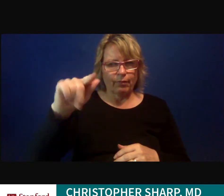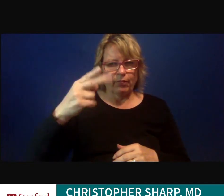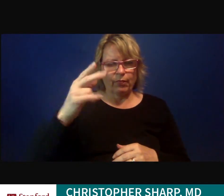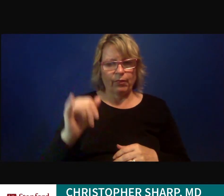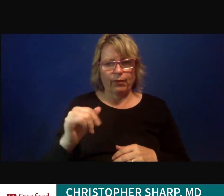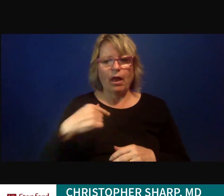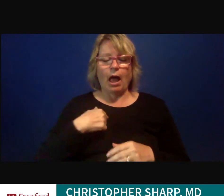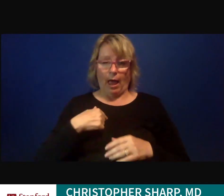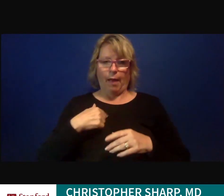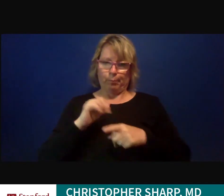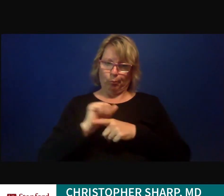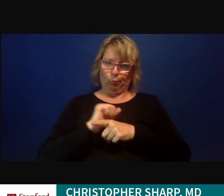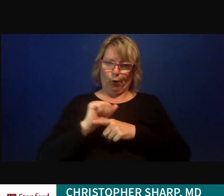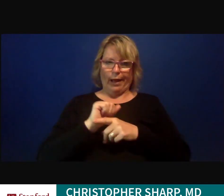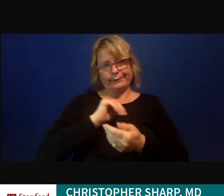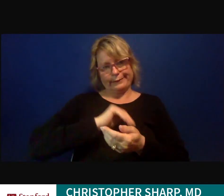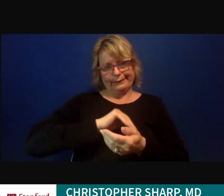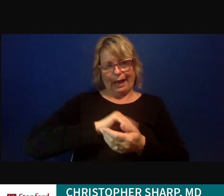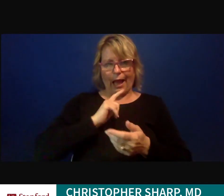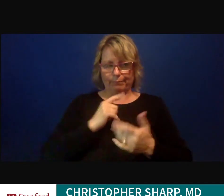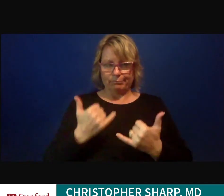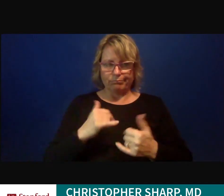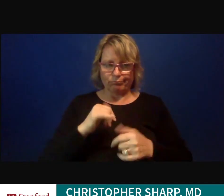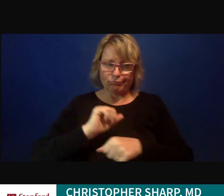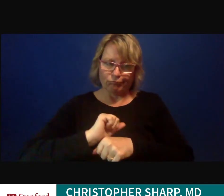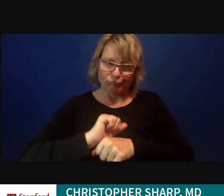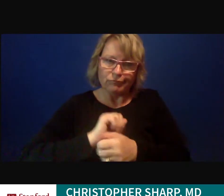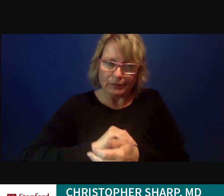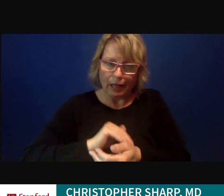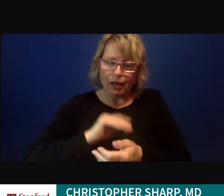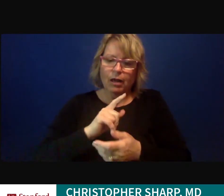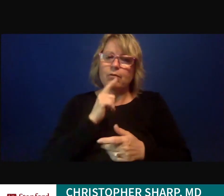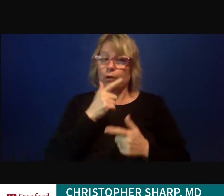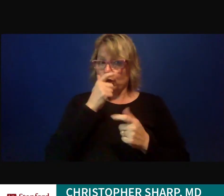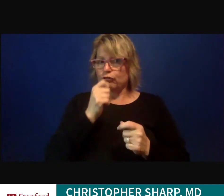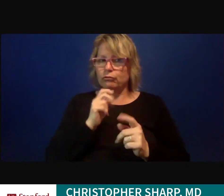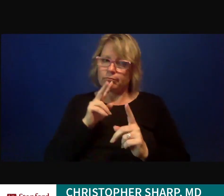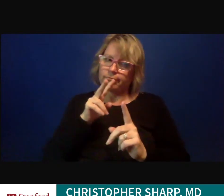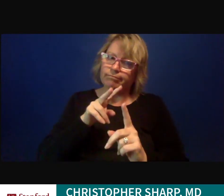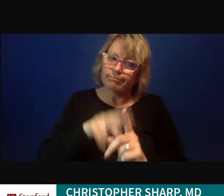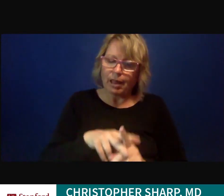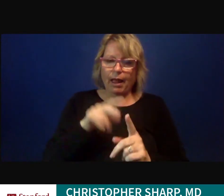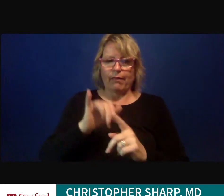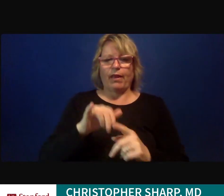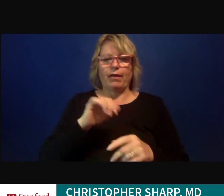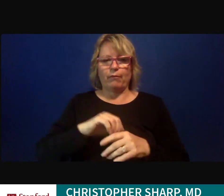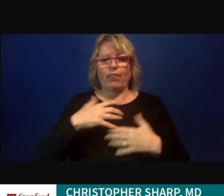physician and very much interested in how we apply these technologies into our healthcare delivery.